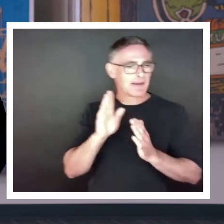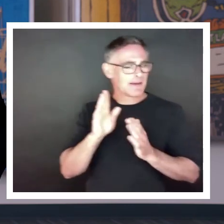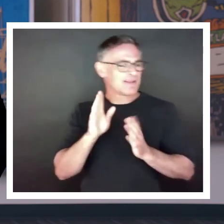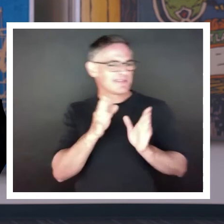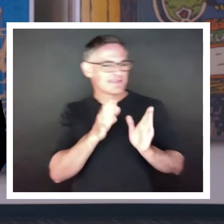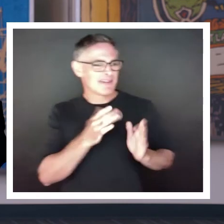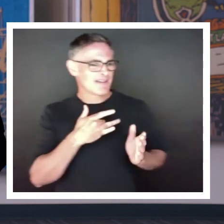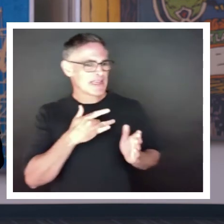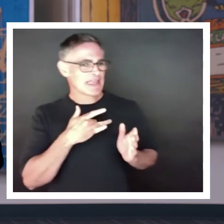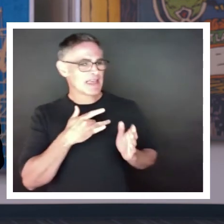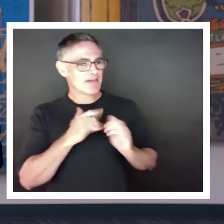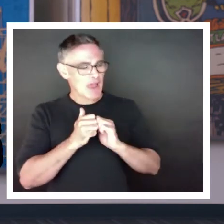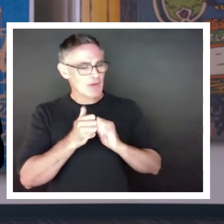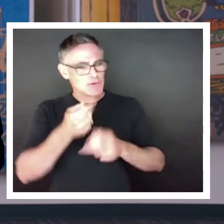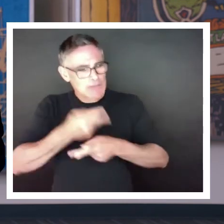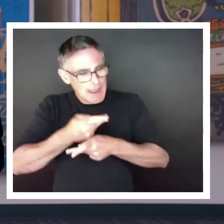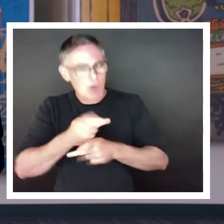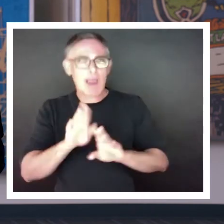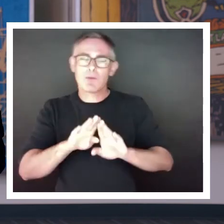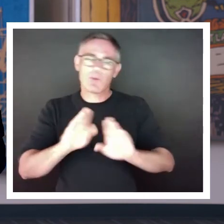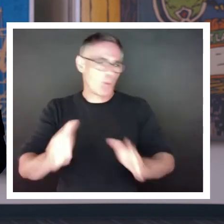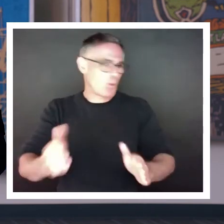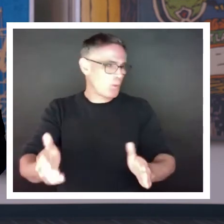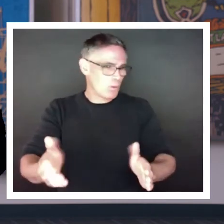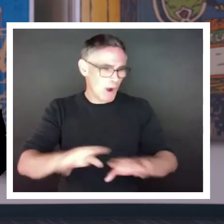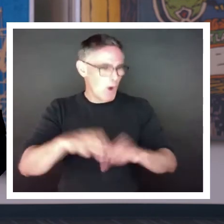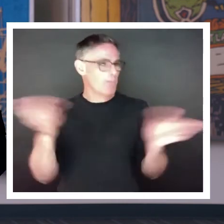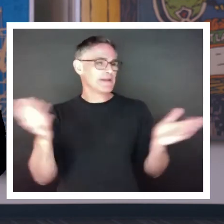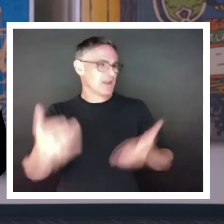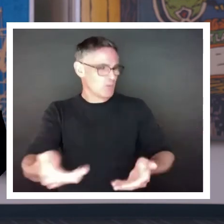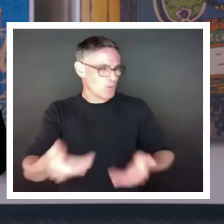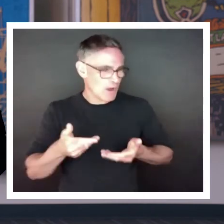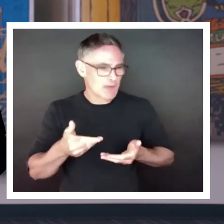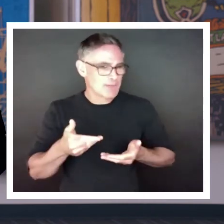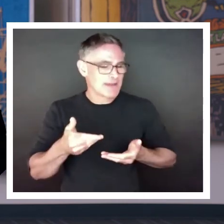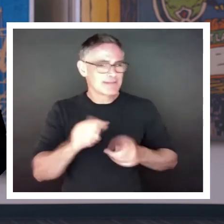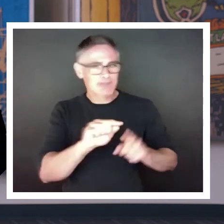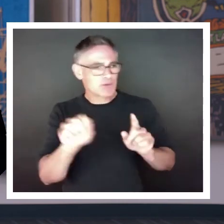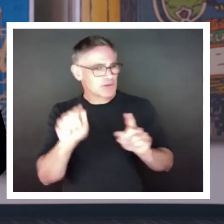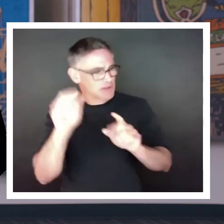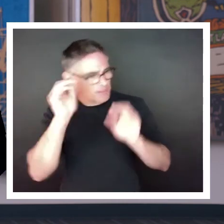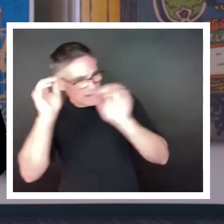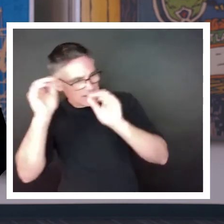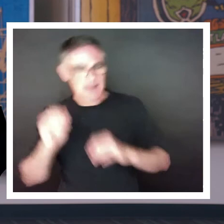Now that you can see the strengths in children, students or clients, parents, community,